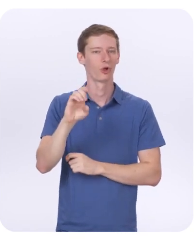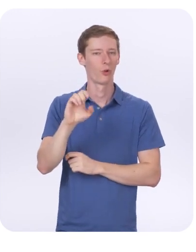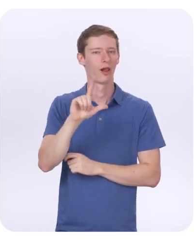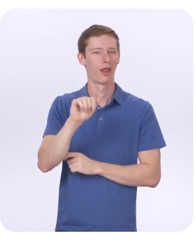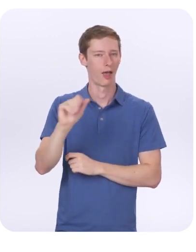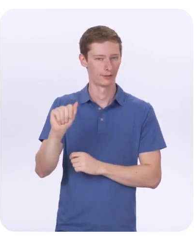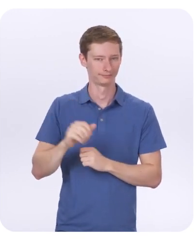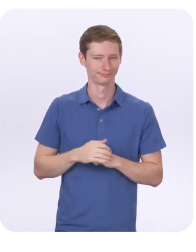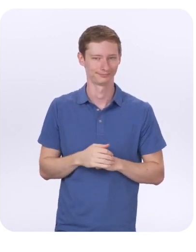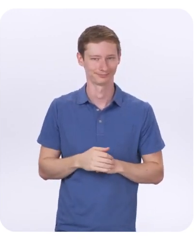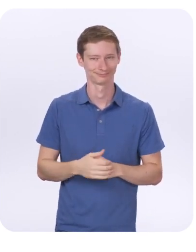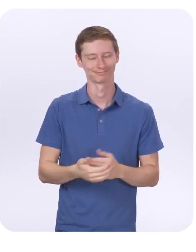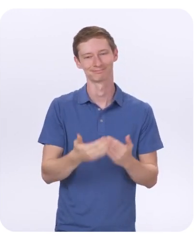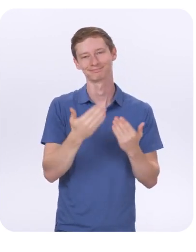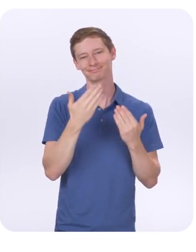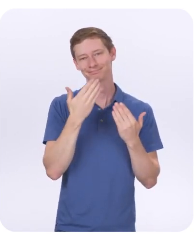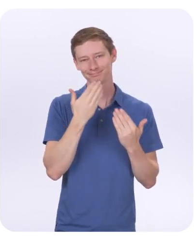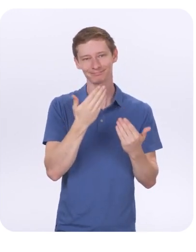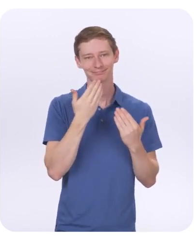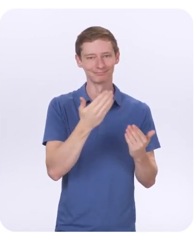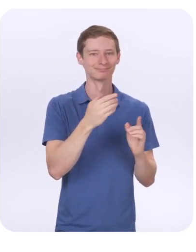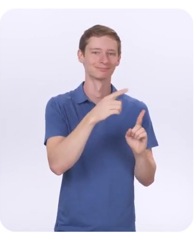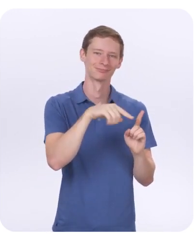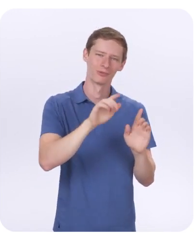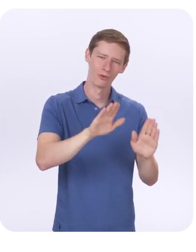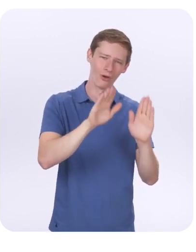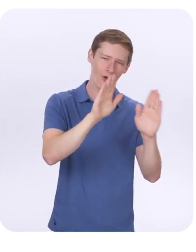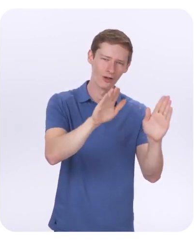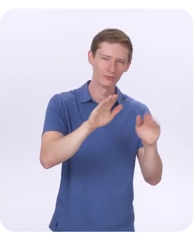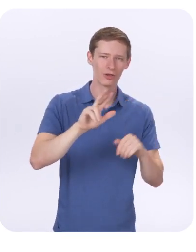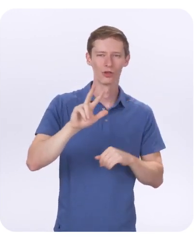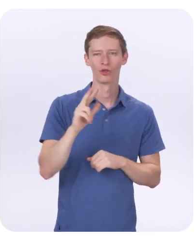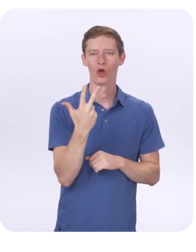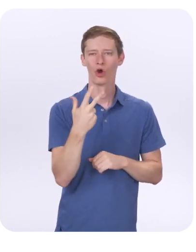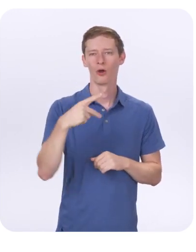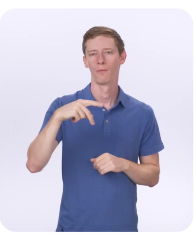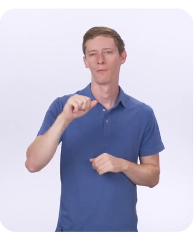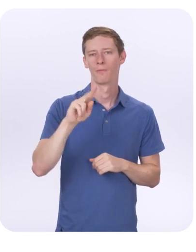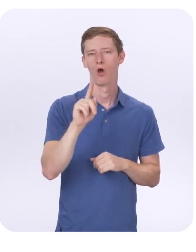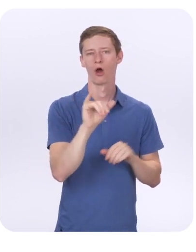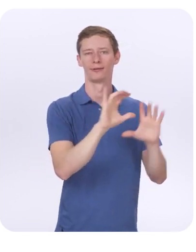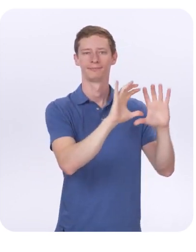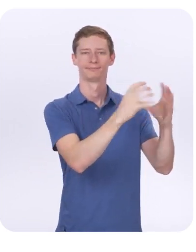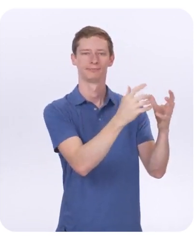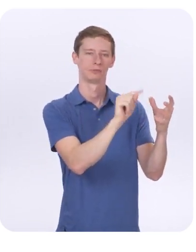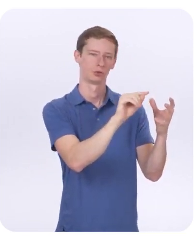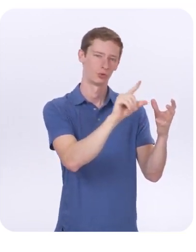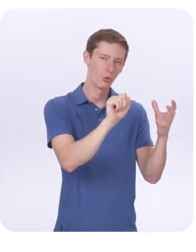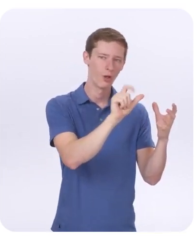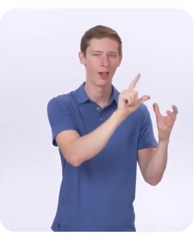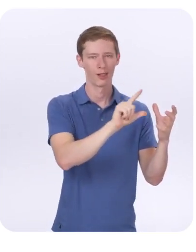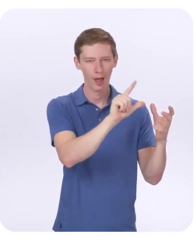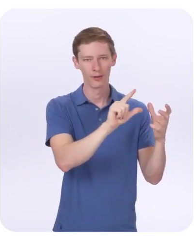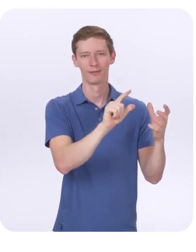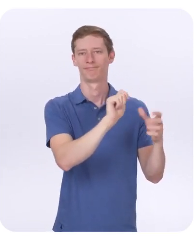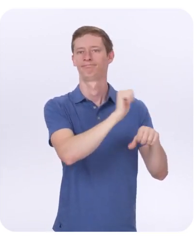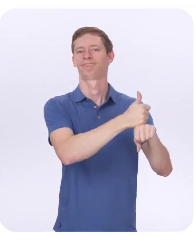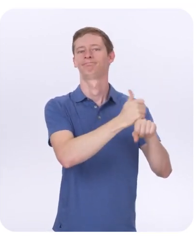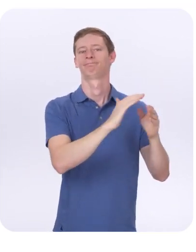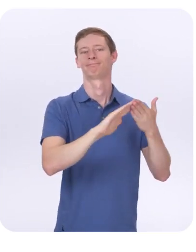the release of Code Llama. We also added some links to open-source projects providing code to fine-tune Llama or Code Llama.